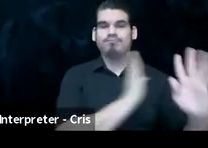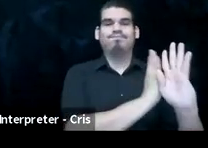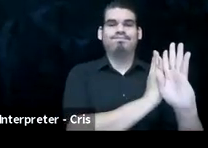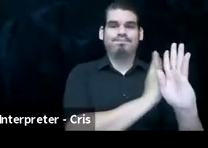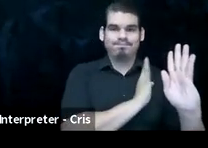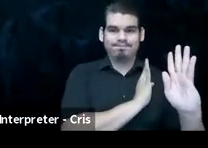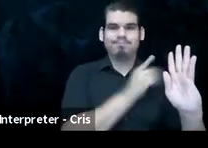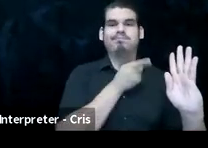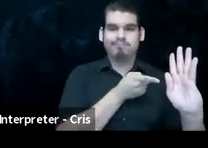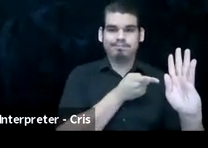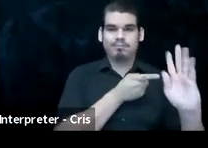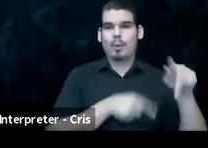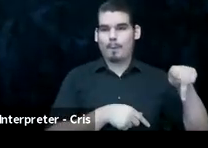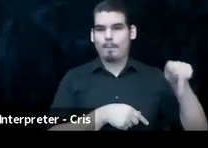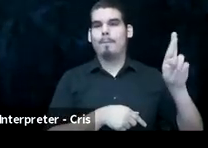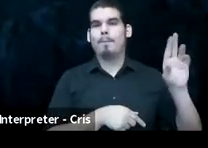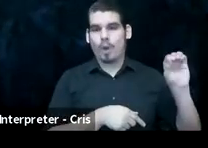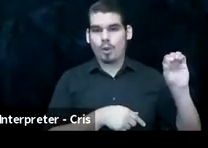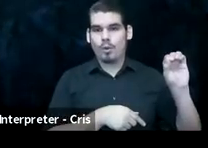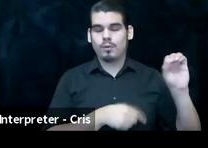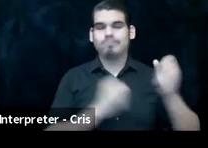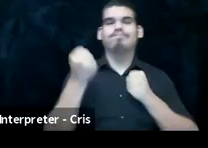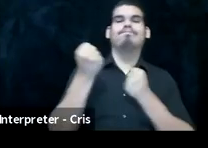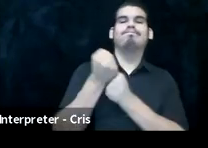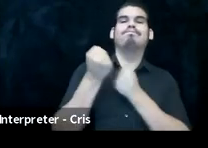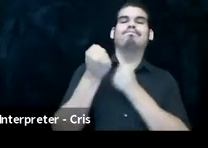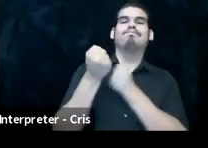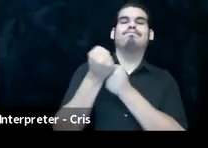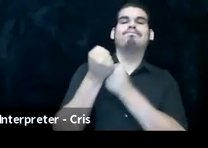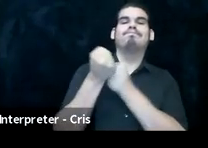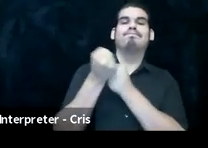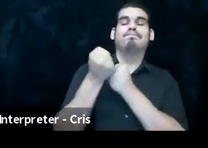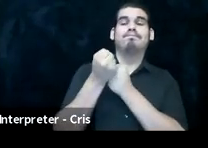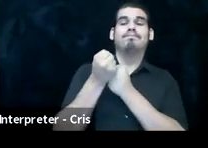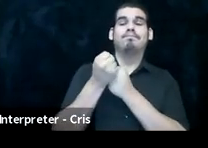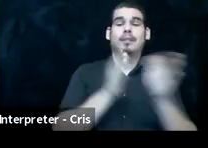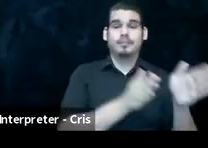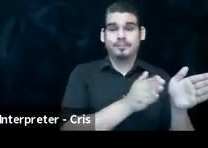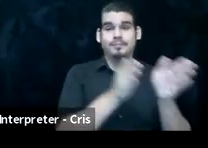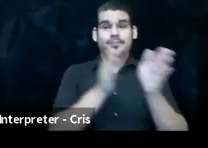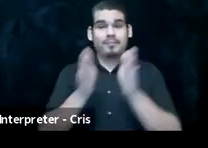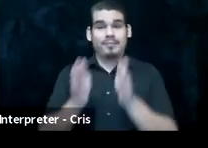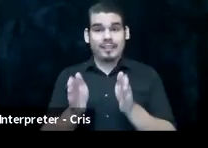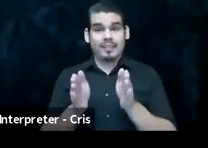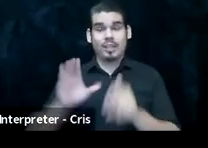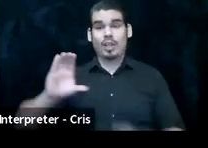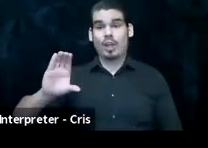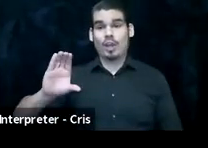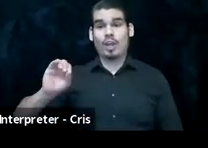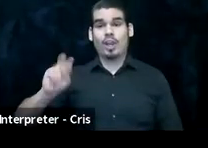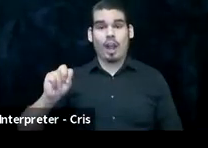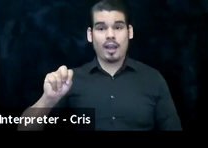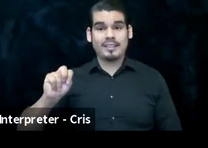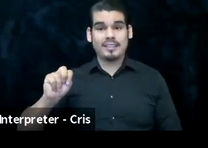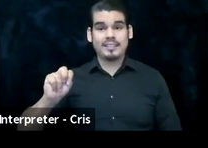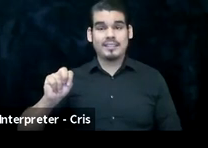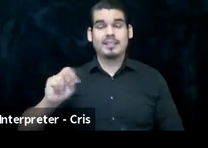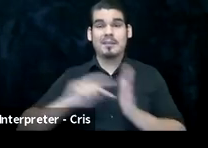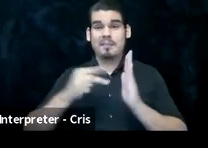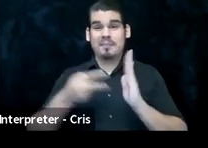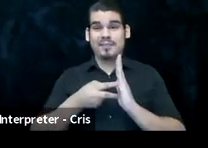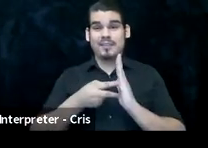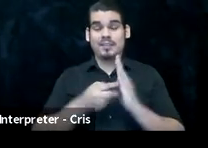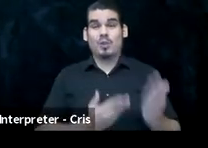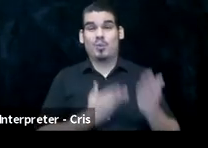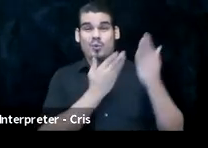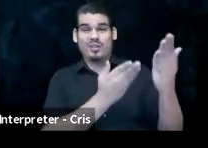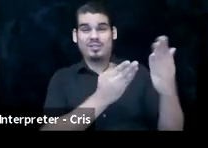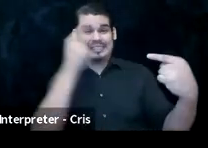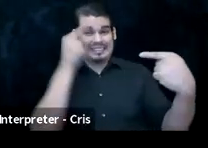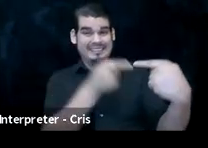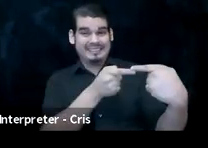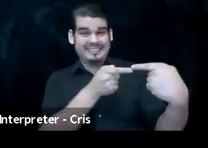Katherine Squire: yeah and so pro is someone that speaks for the resolution and then we also have a con microphone so all the students who want to speak against approving the resolution would would line up behind that one.